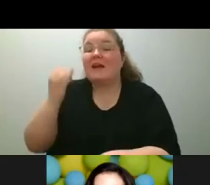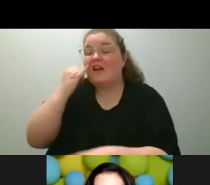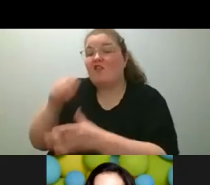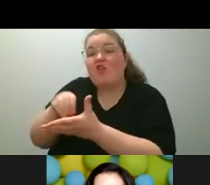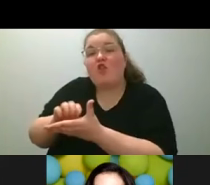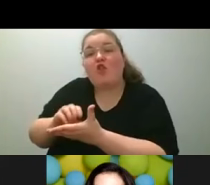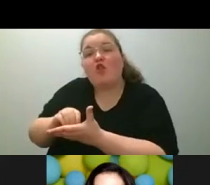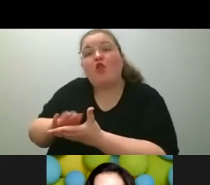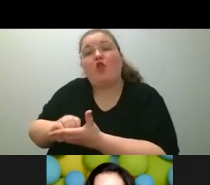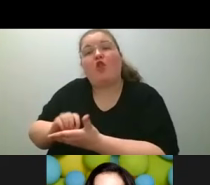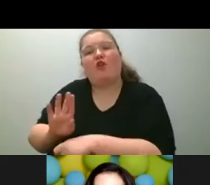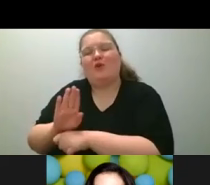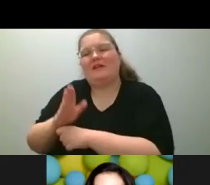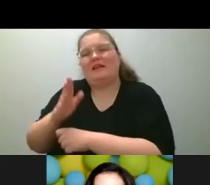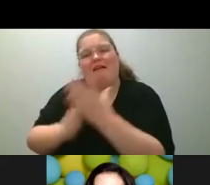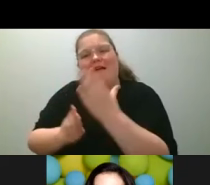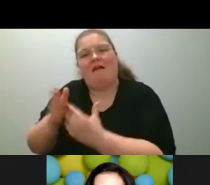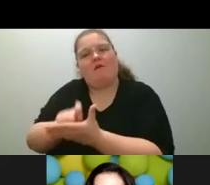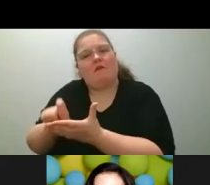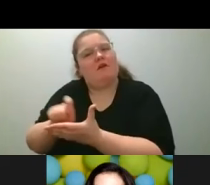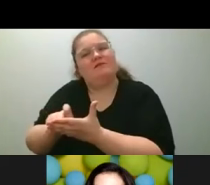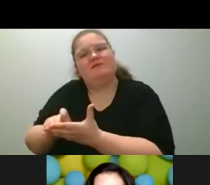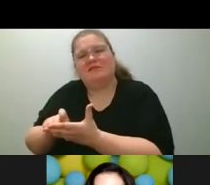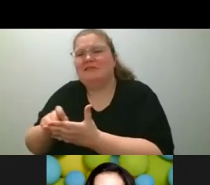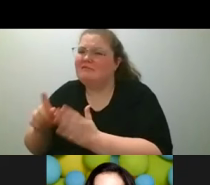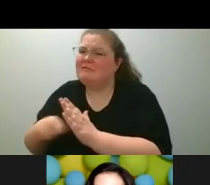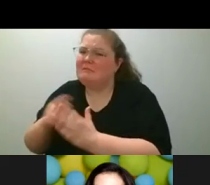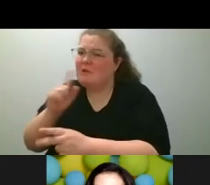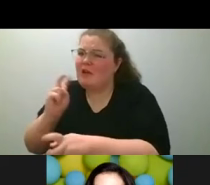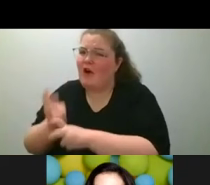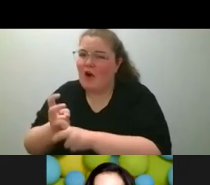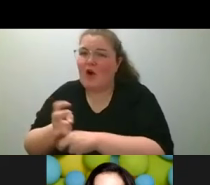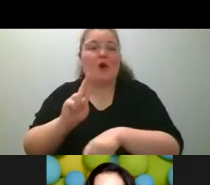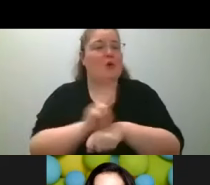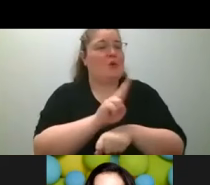in a typed format will be much easier for us to implement and make sure that we're not coming back to you